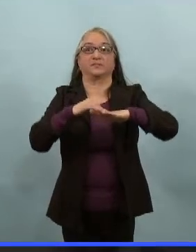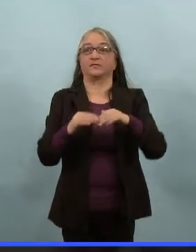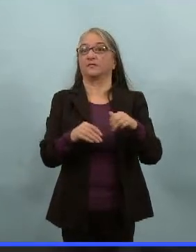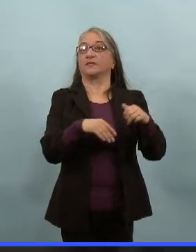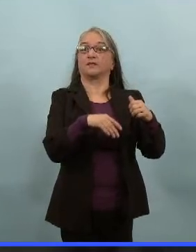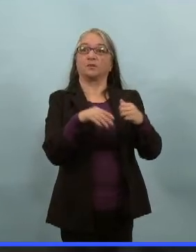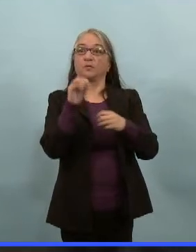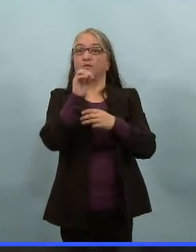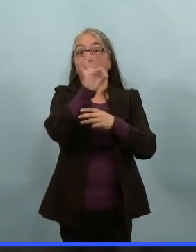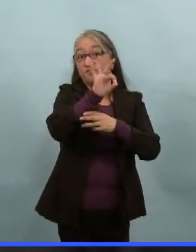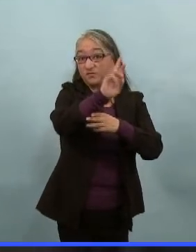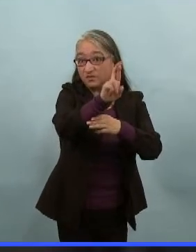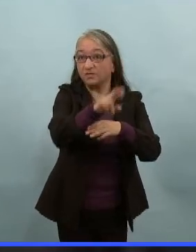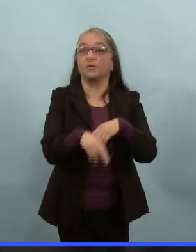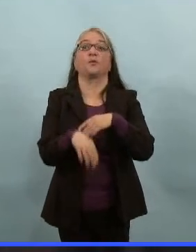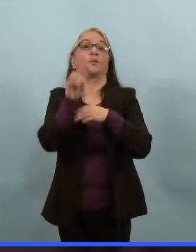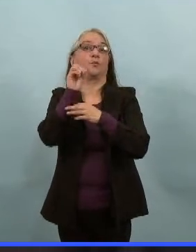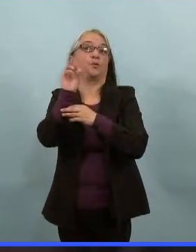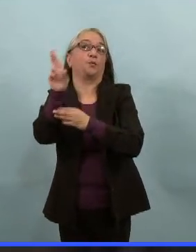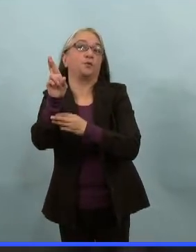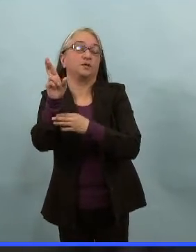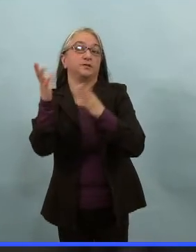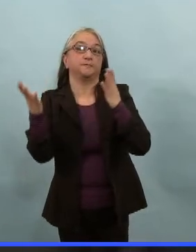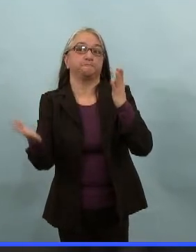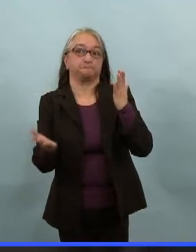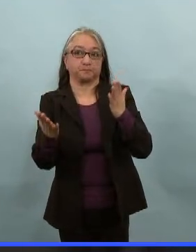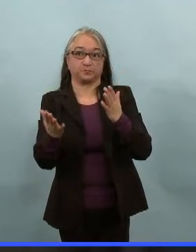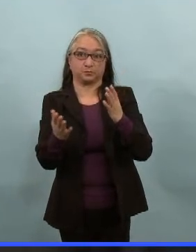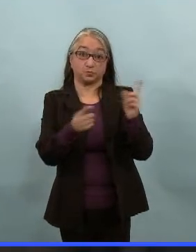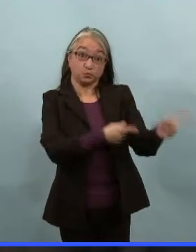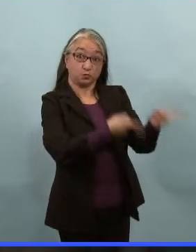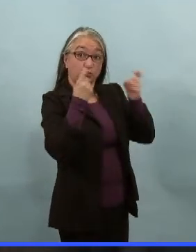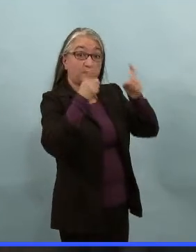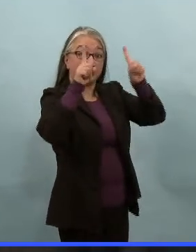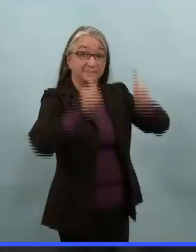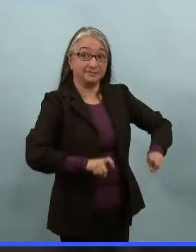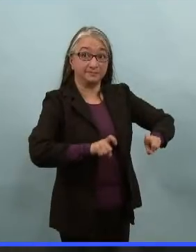our pcrs as well we're still doing that screening we're still doing some sequencing we're not doing